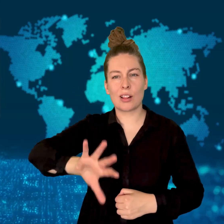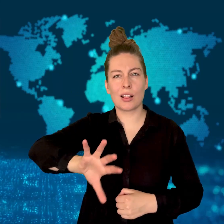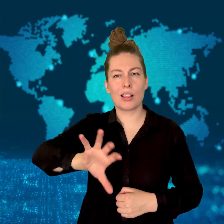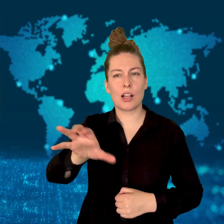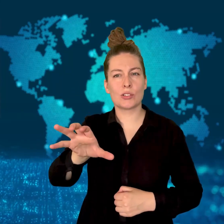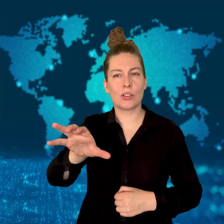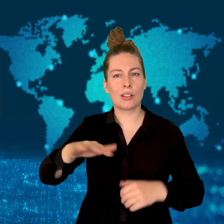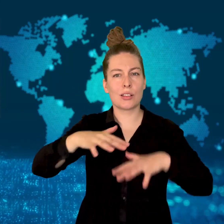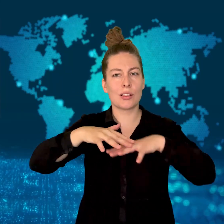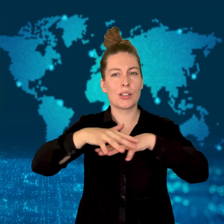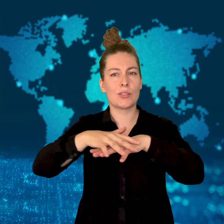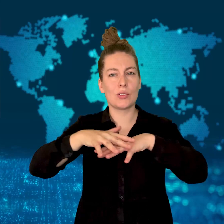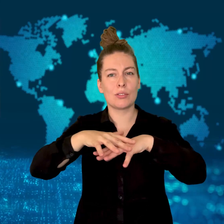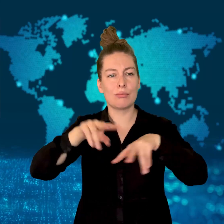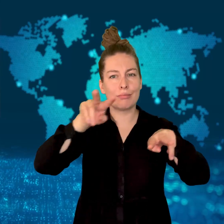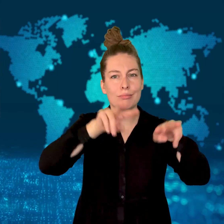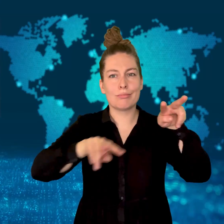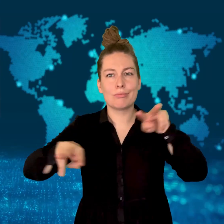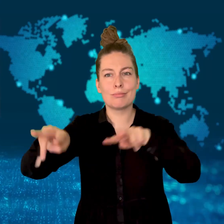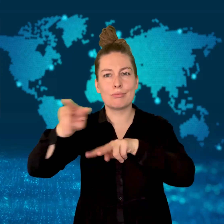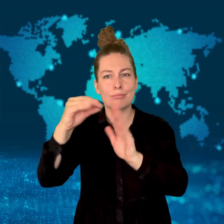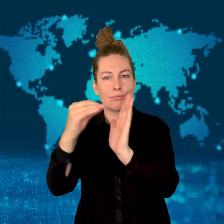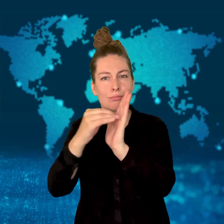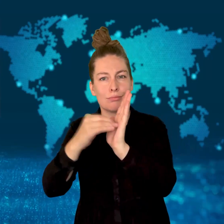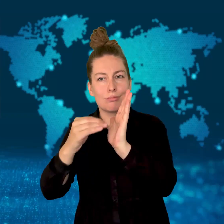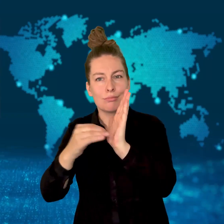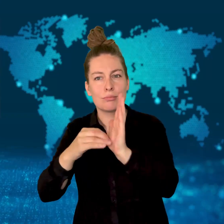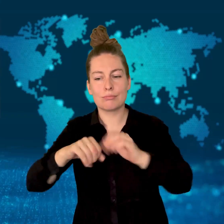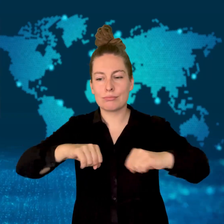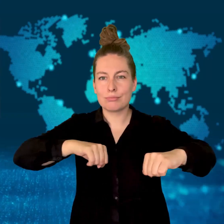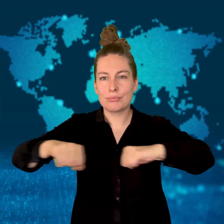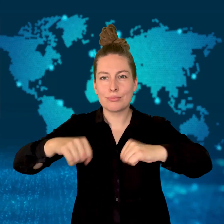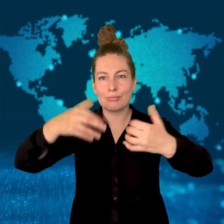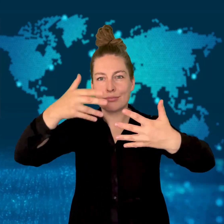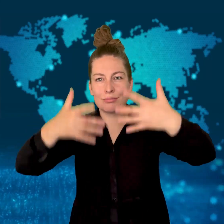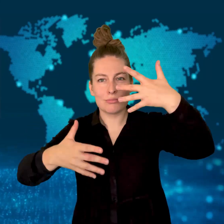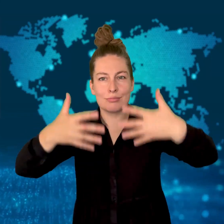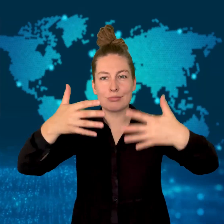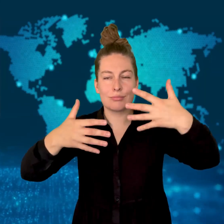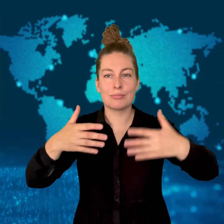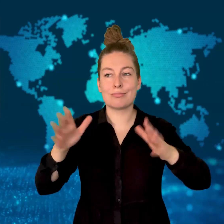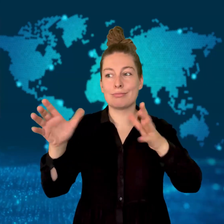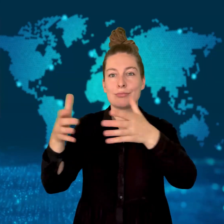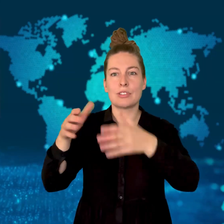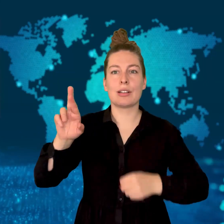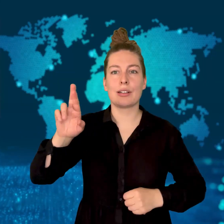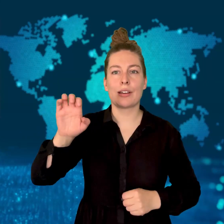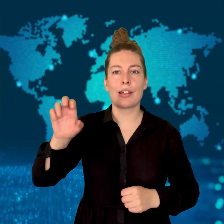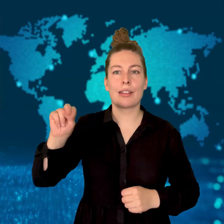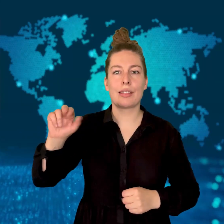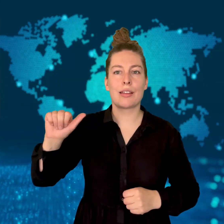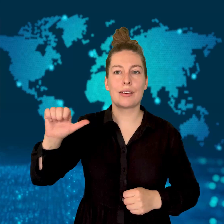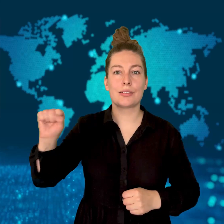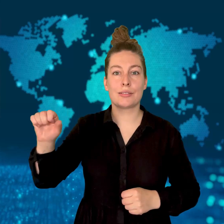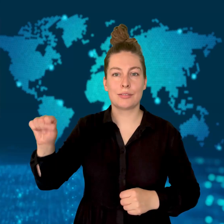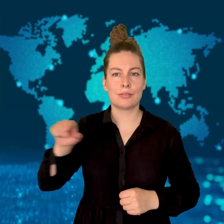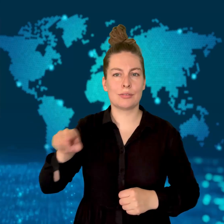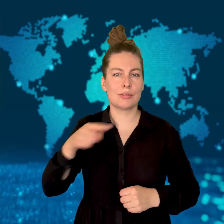A national network - National Seismic Monitoring Network (ReNaSS) -